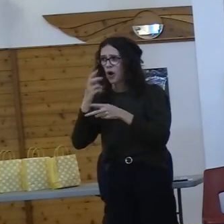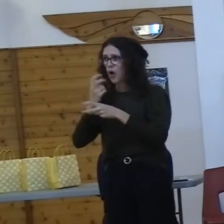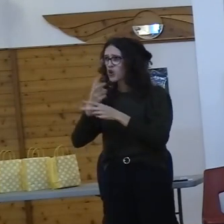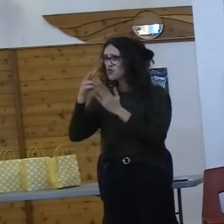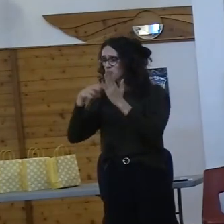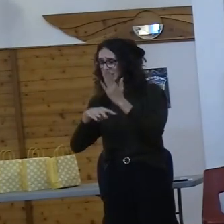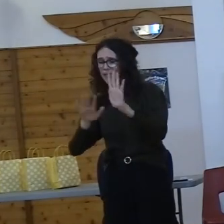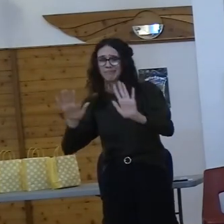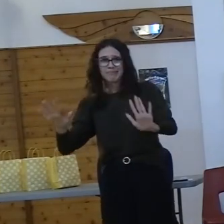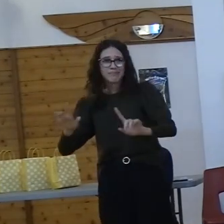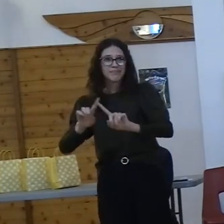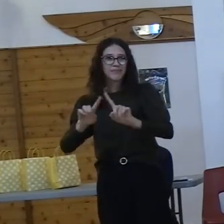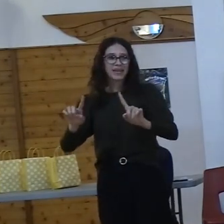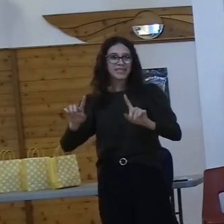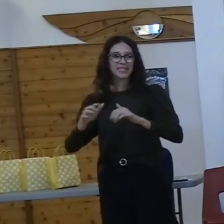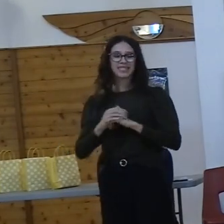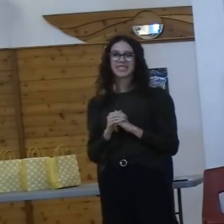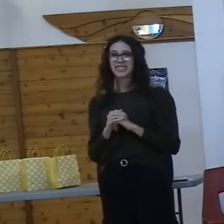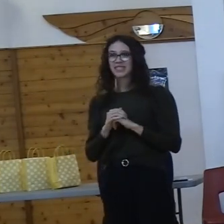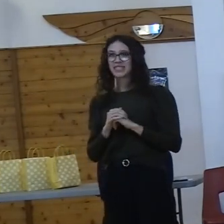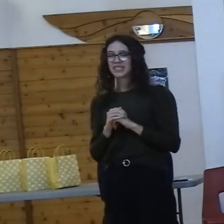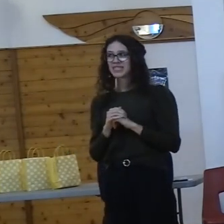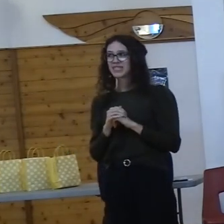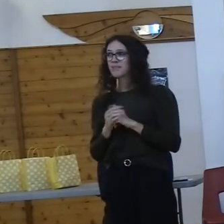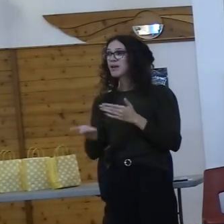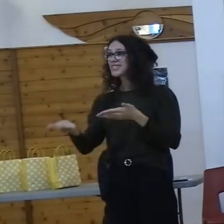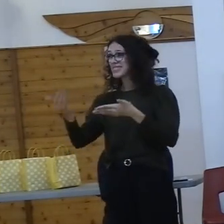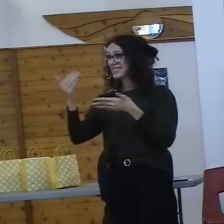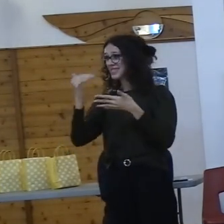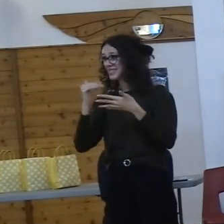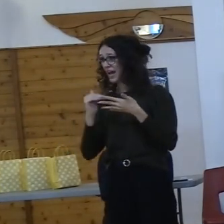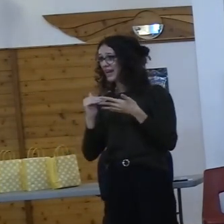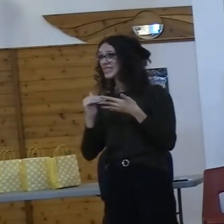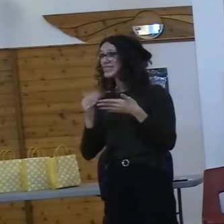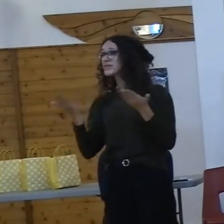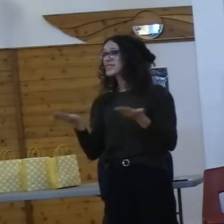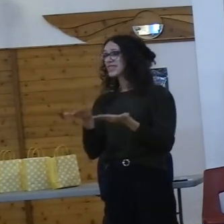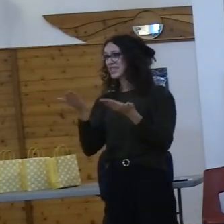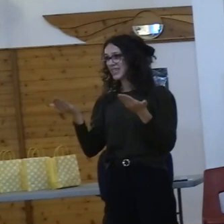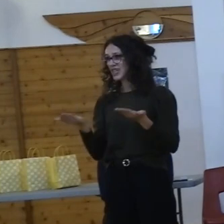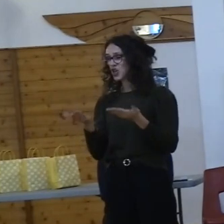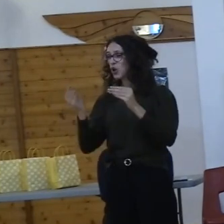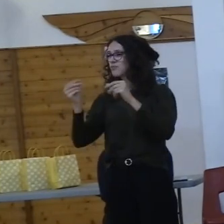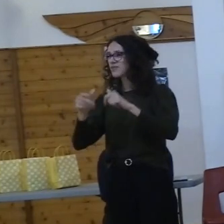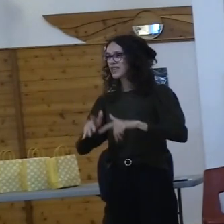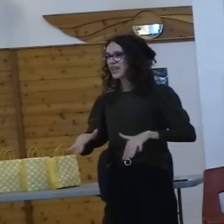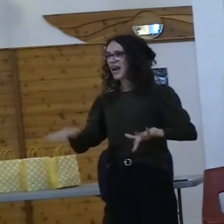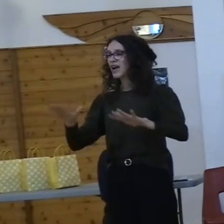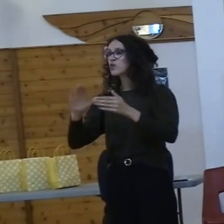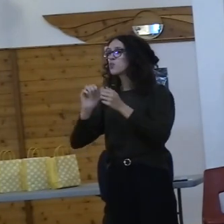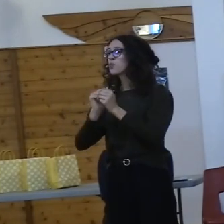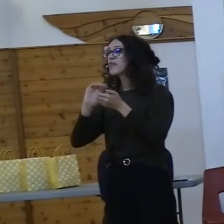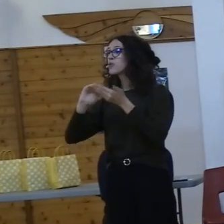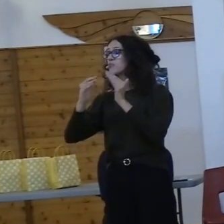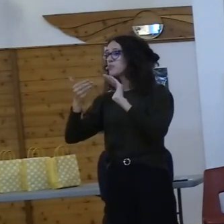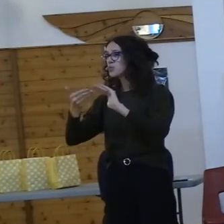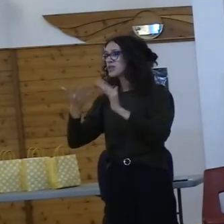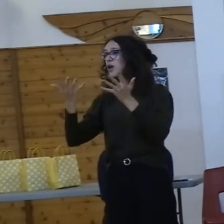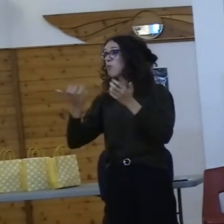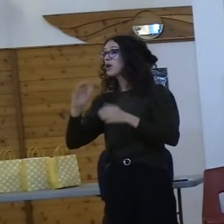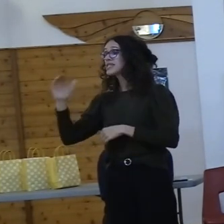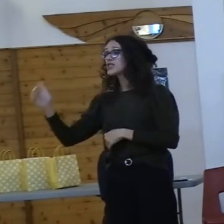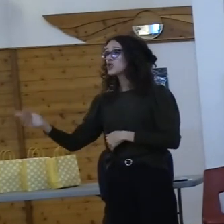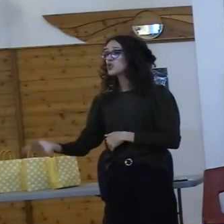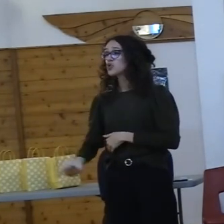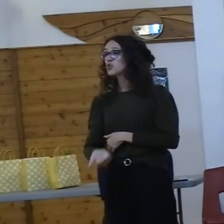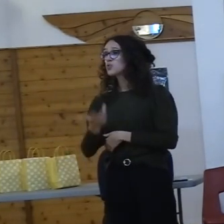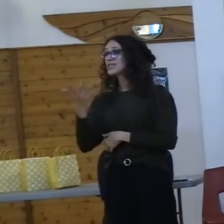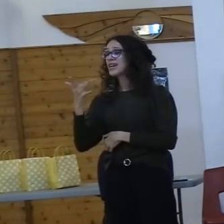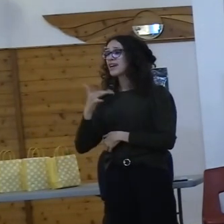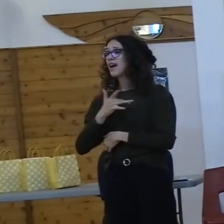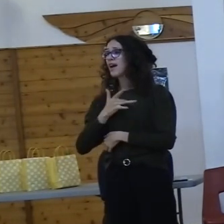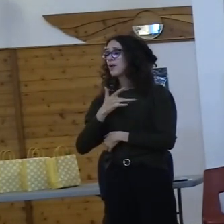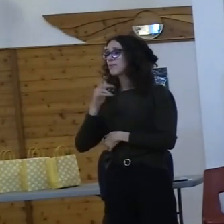But up next in our walk here in our territories with our community members, I'd like to introduce Kind Heart Women Singers.